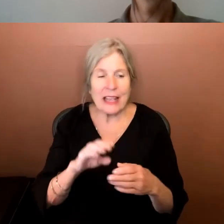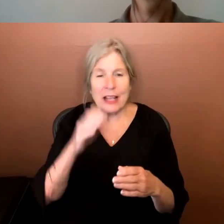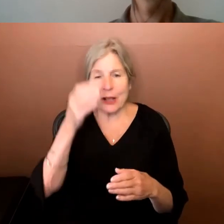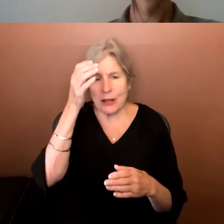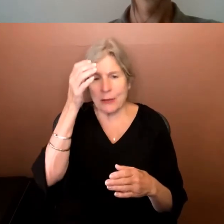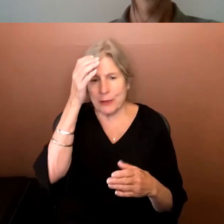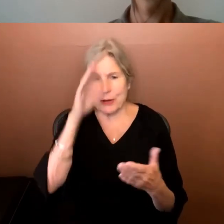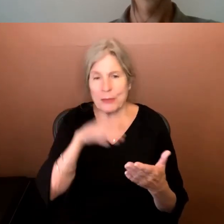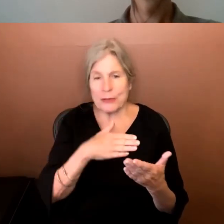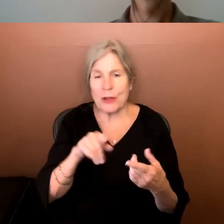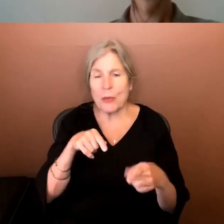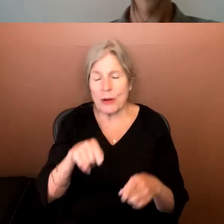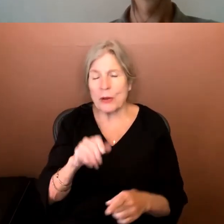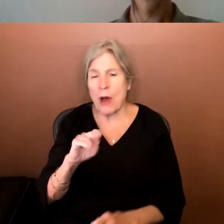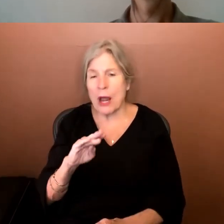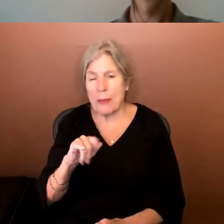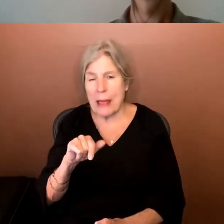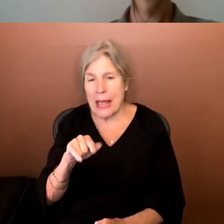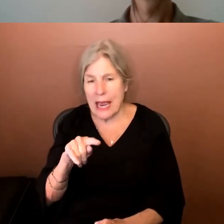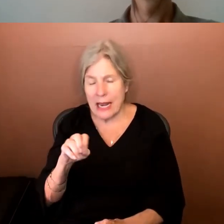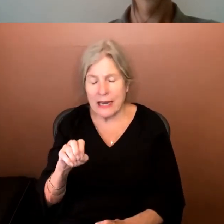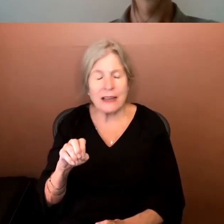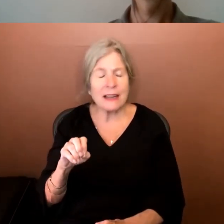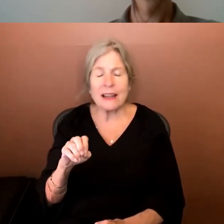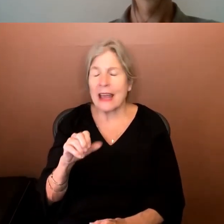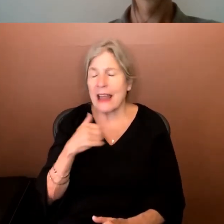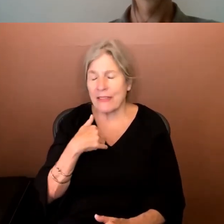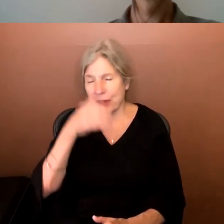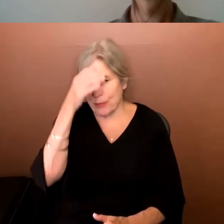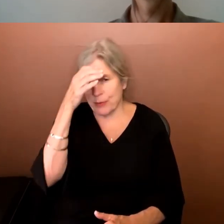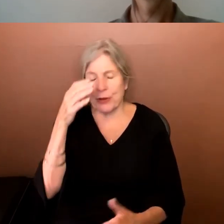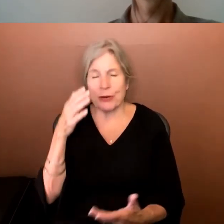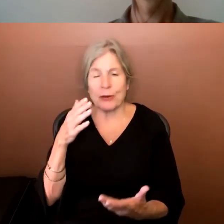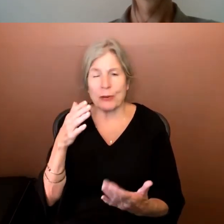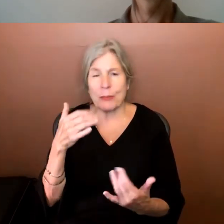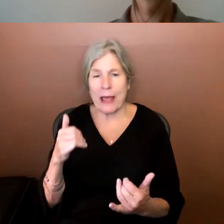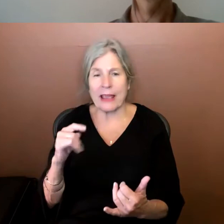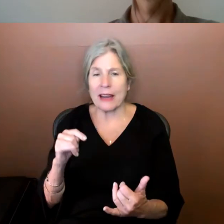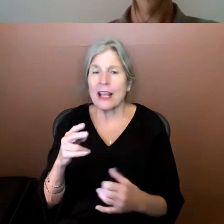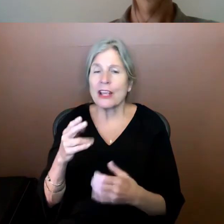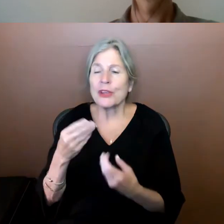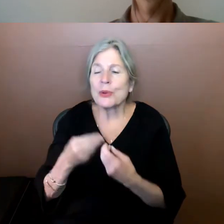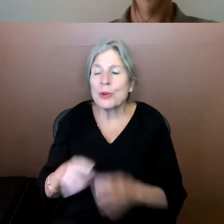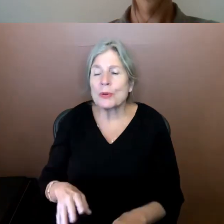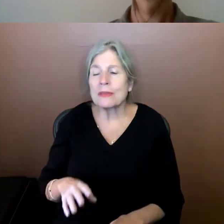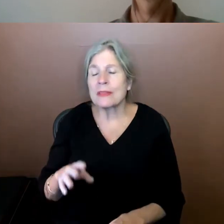a score and have the computer play it you lose that art I ist's input. I'm thinking if we were